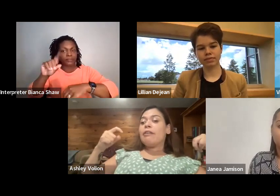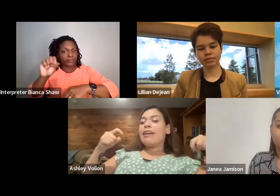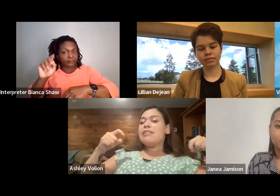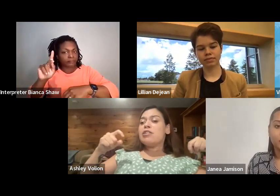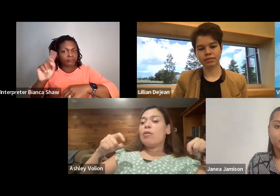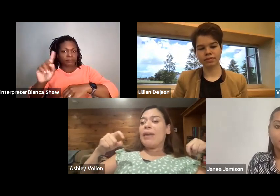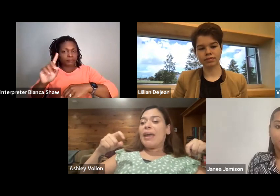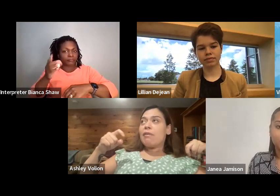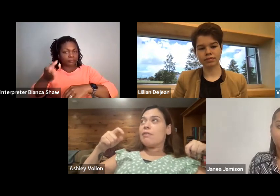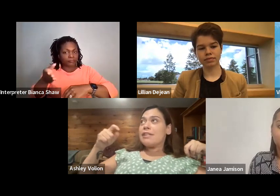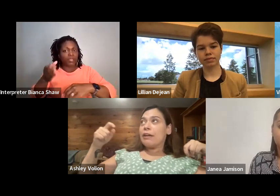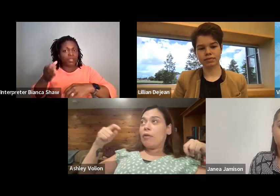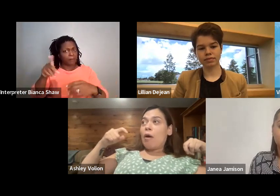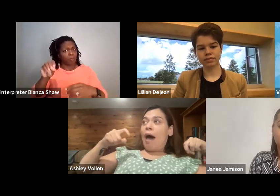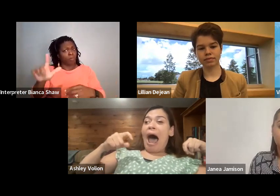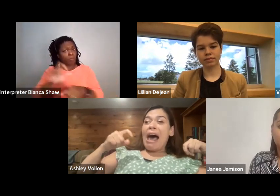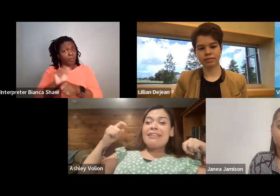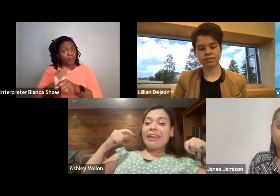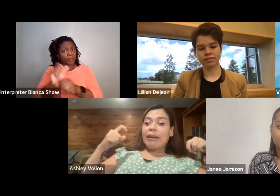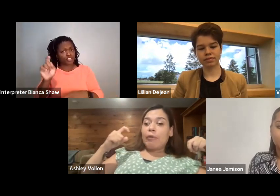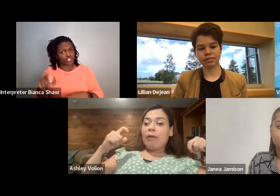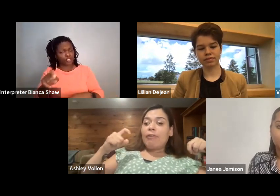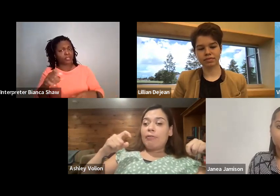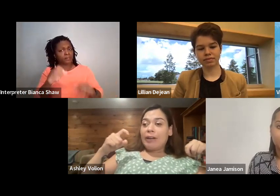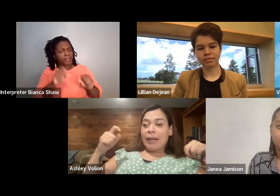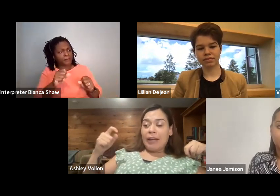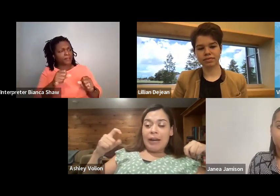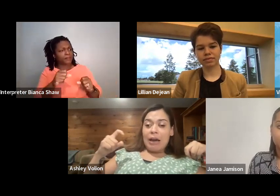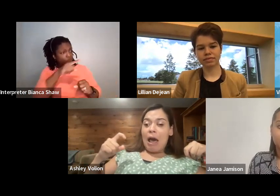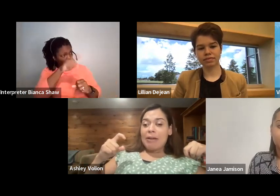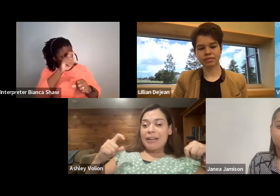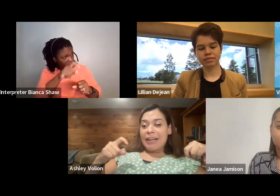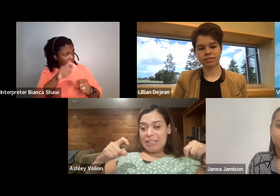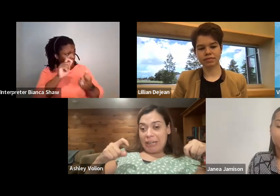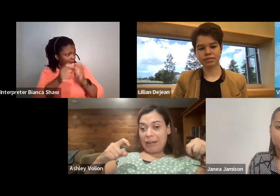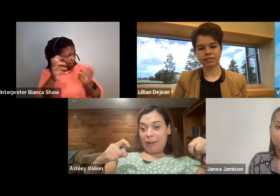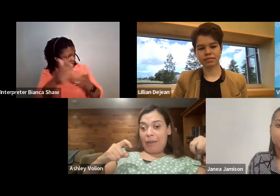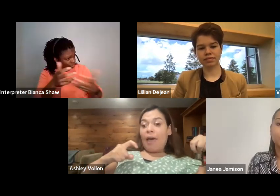at, so they should be able to ask you if you need an accommodation.